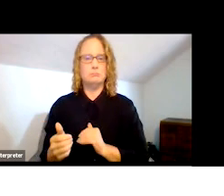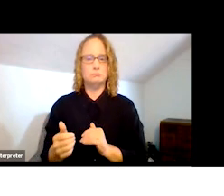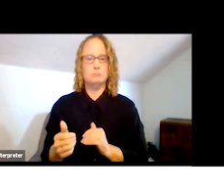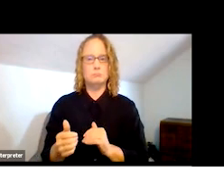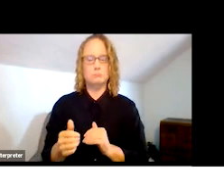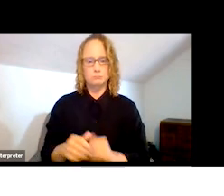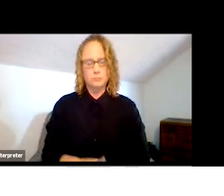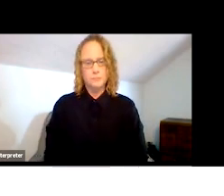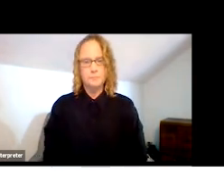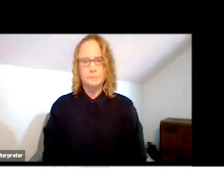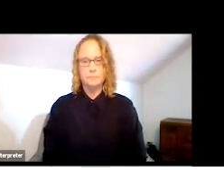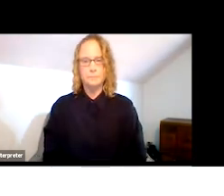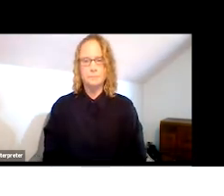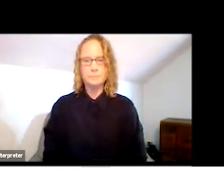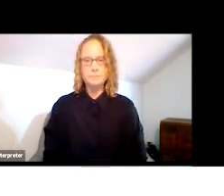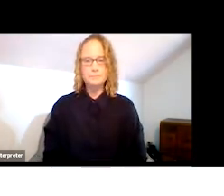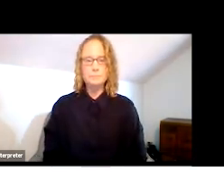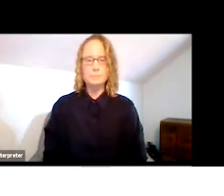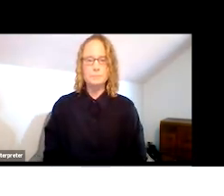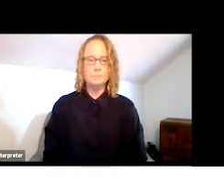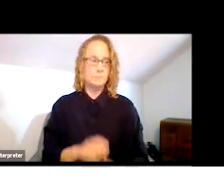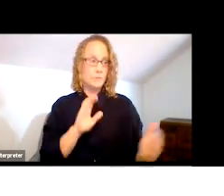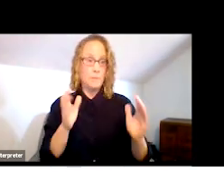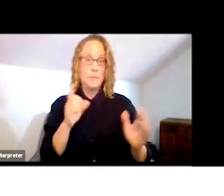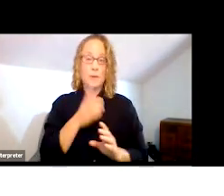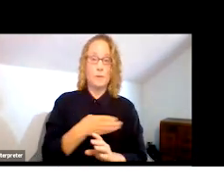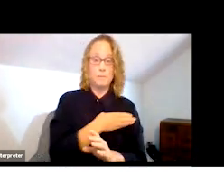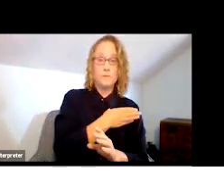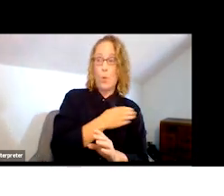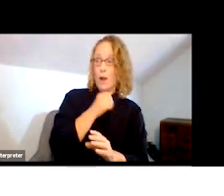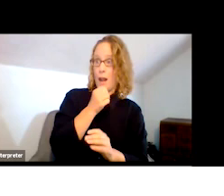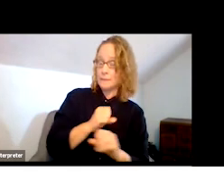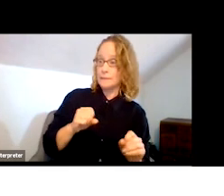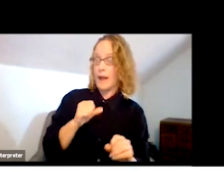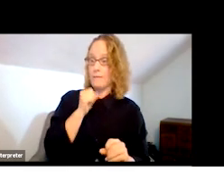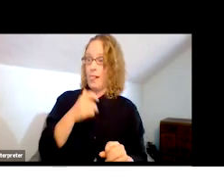and to learning from different perspectives, right? And that ultimately leads to better